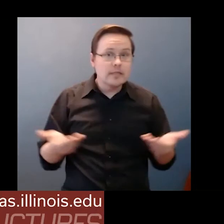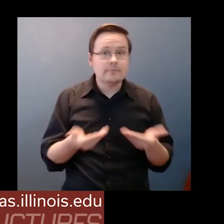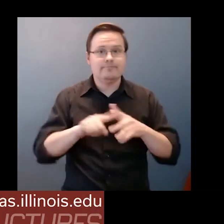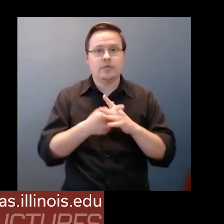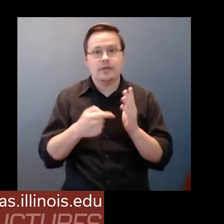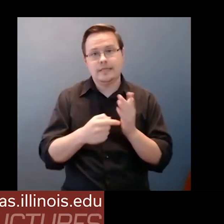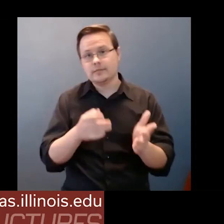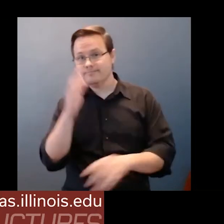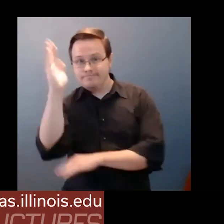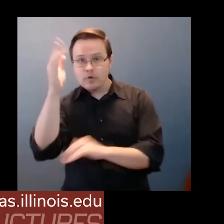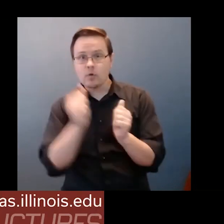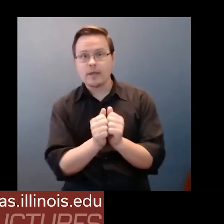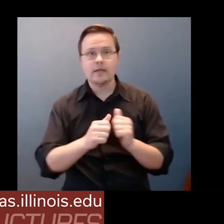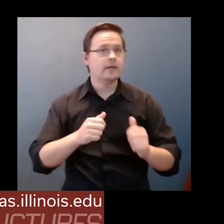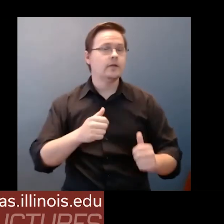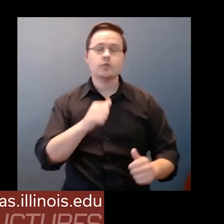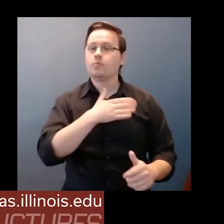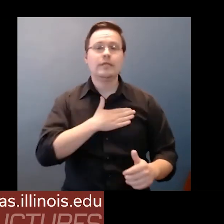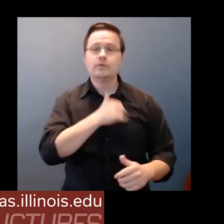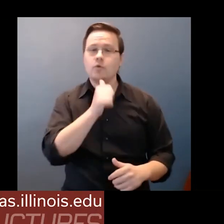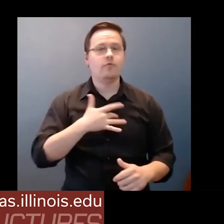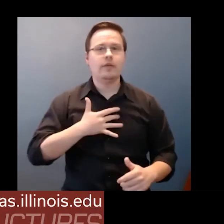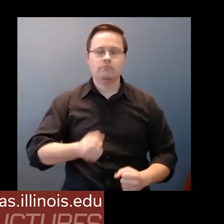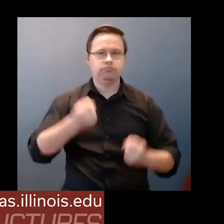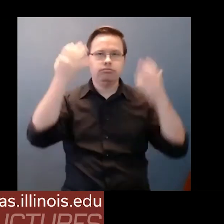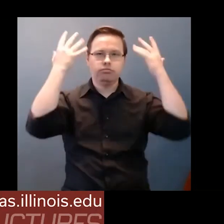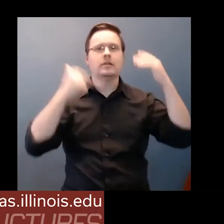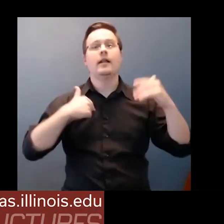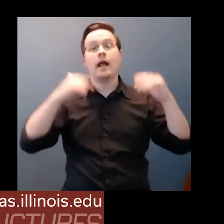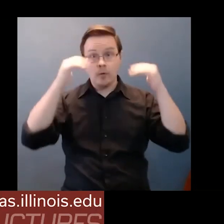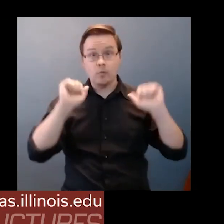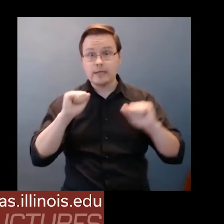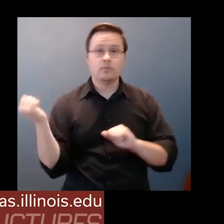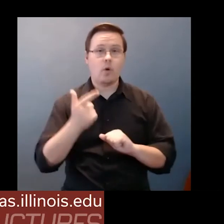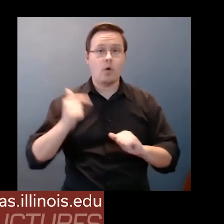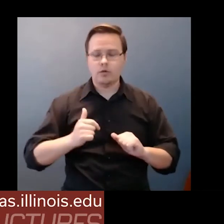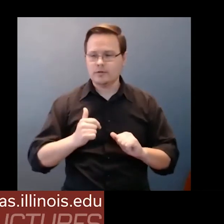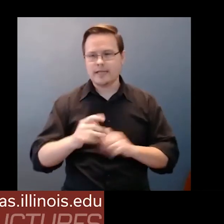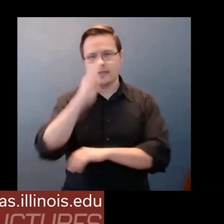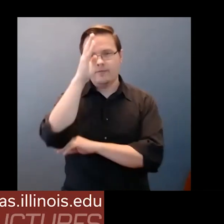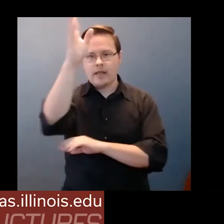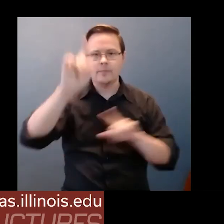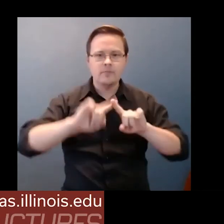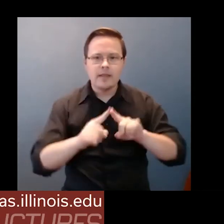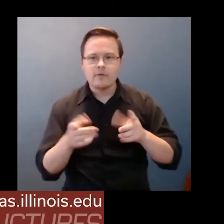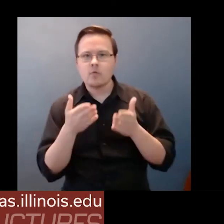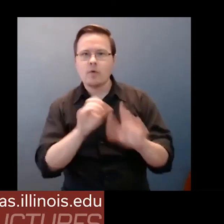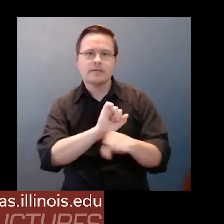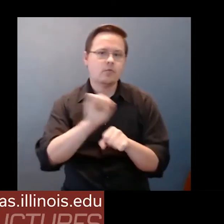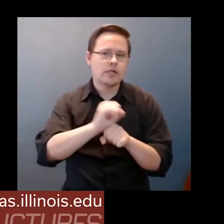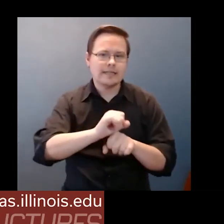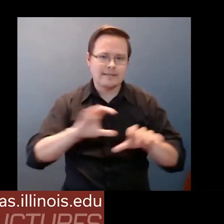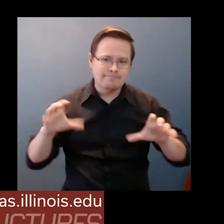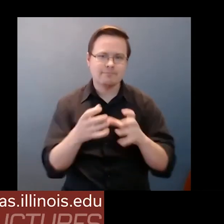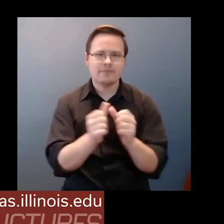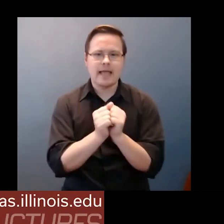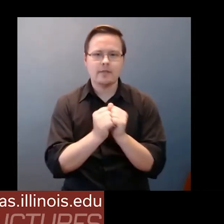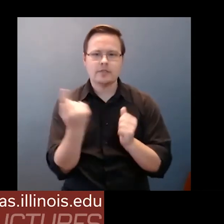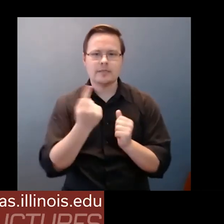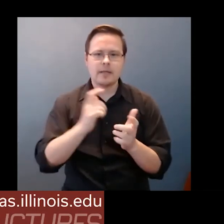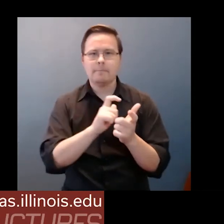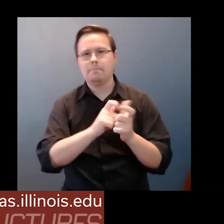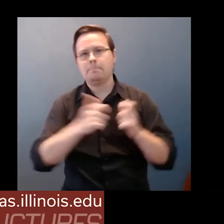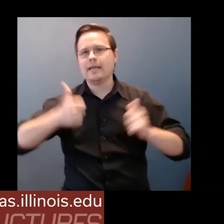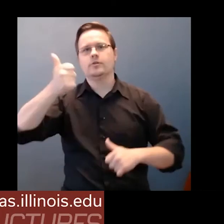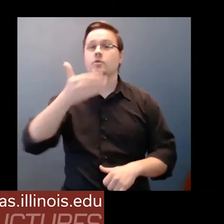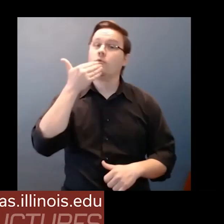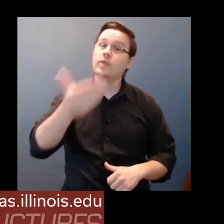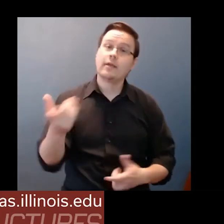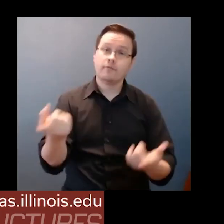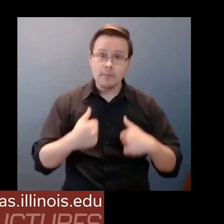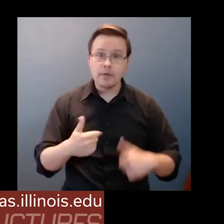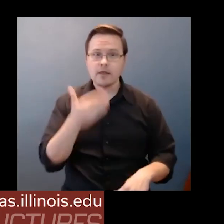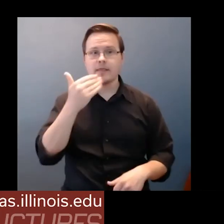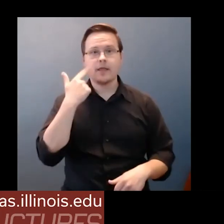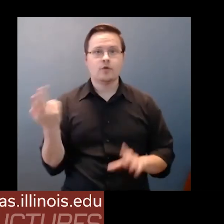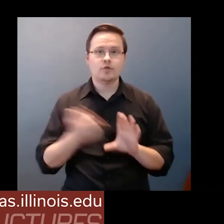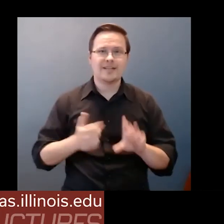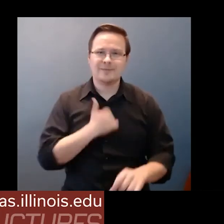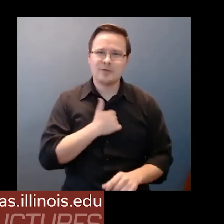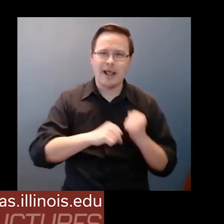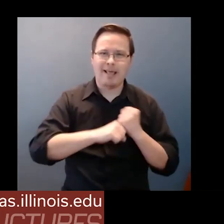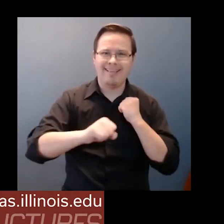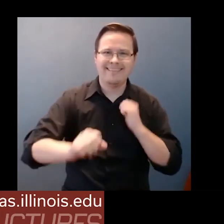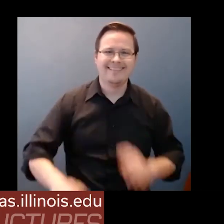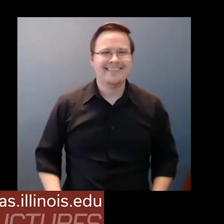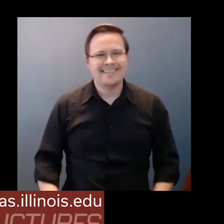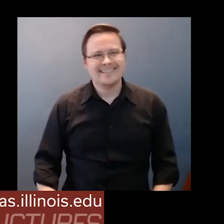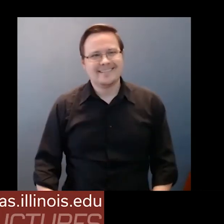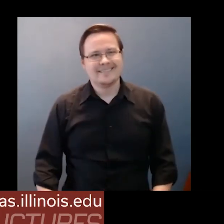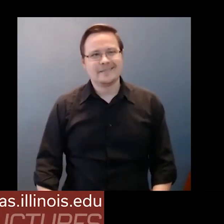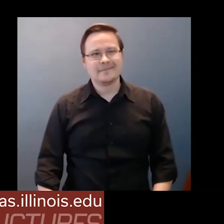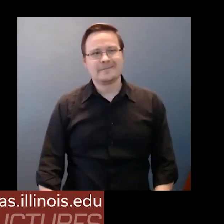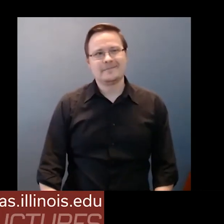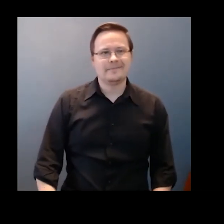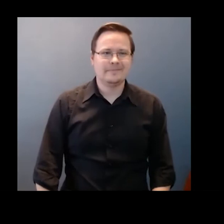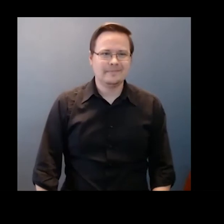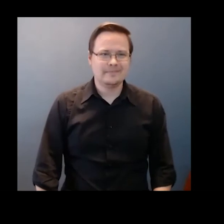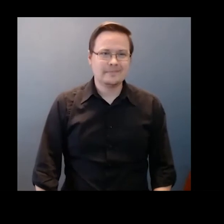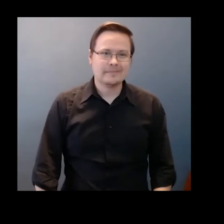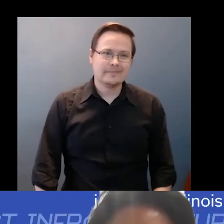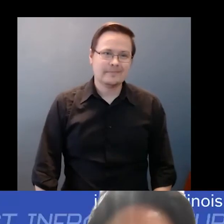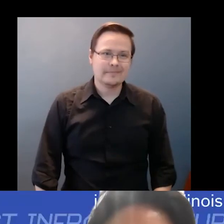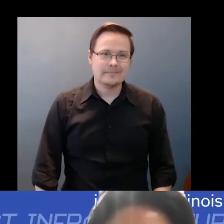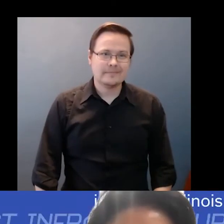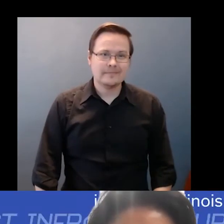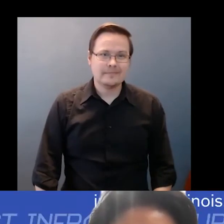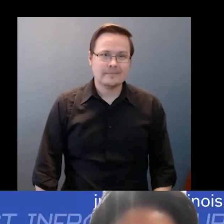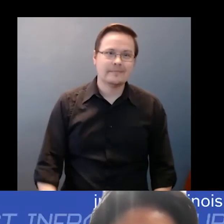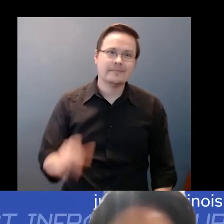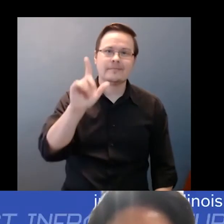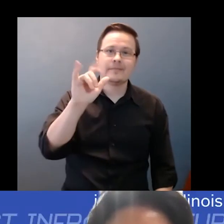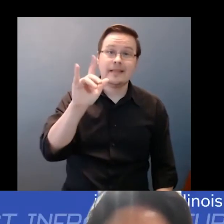So, with, so please don't be overwhelmed and I hope that we can all develop these plural ways of working that can come together into something bigger thank you for being here, and thank you for convening us and I'm sorry I went long.